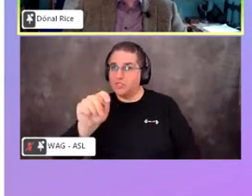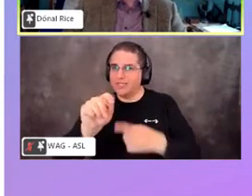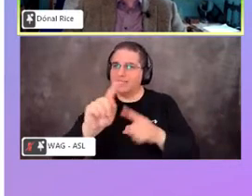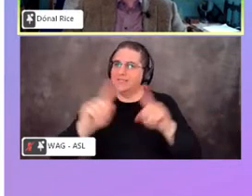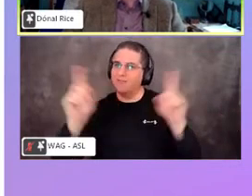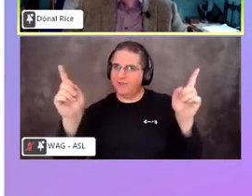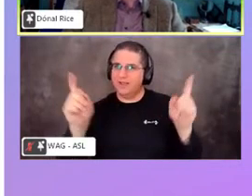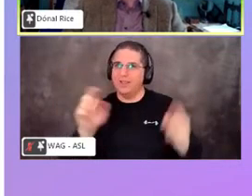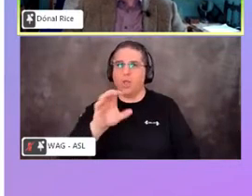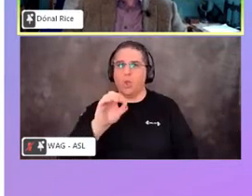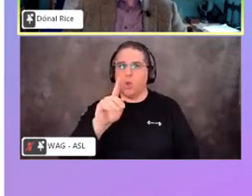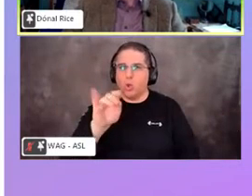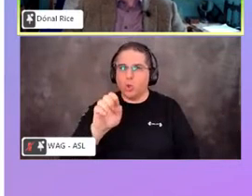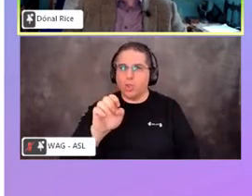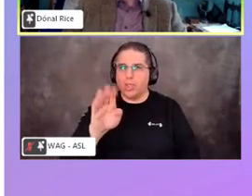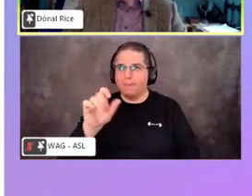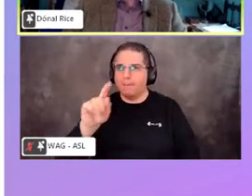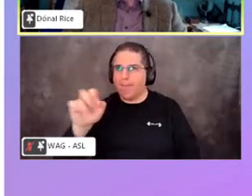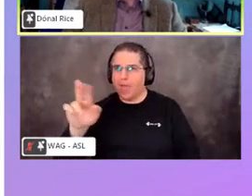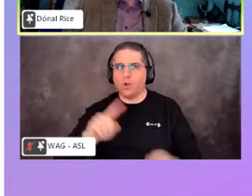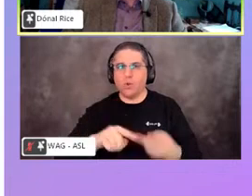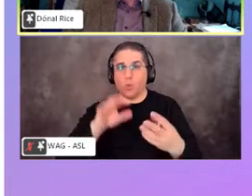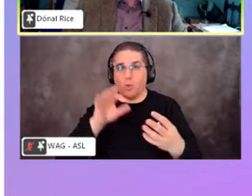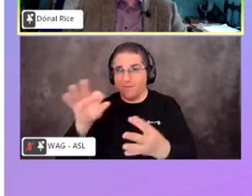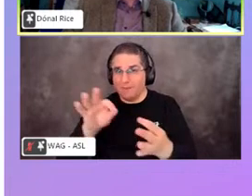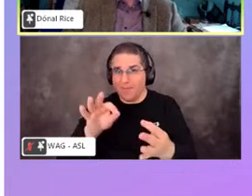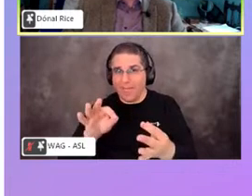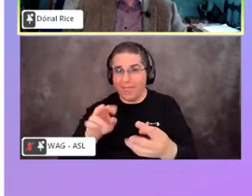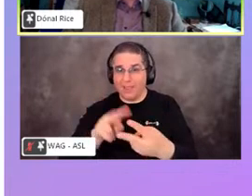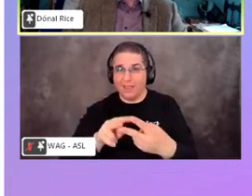does not mean the third party